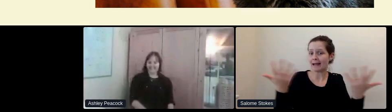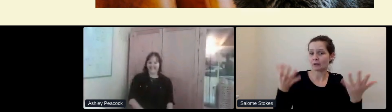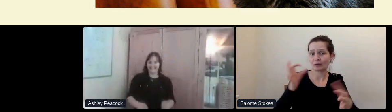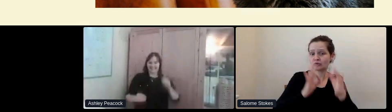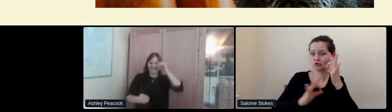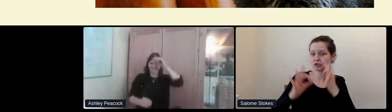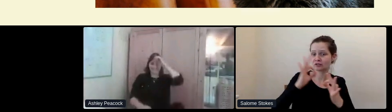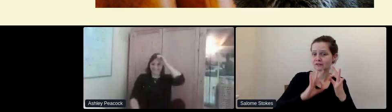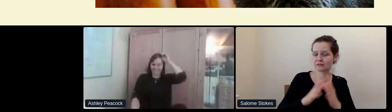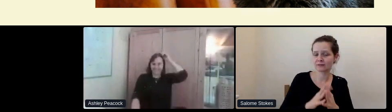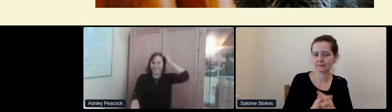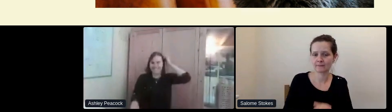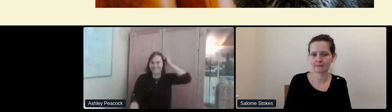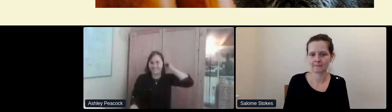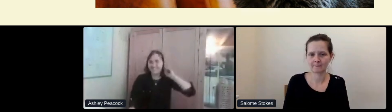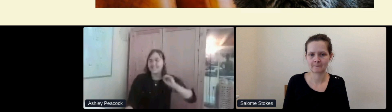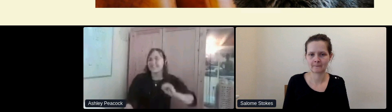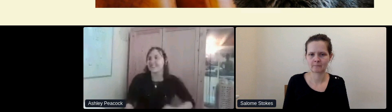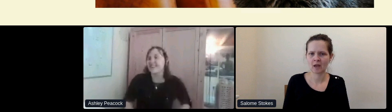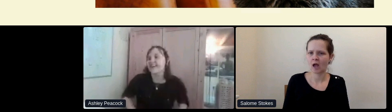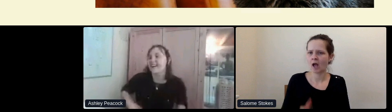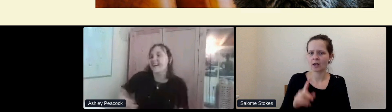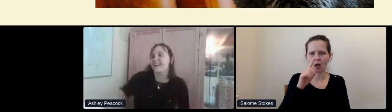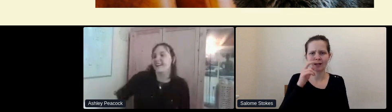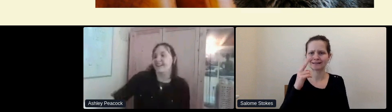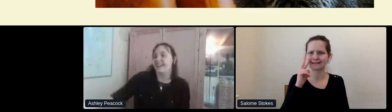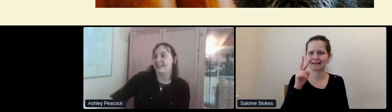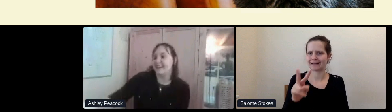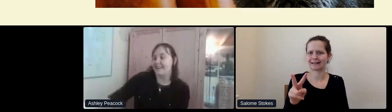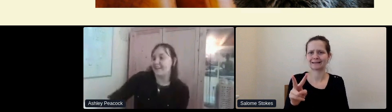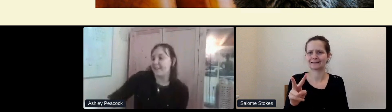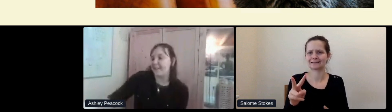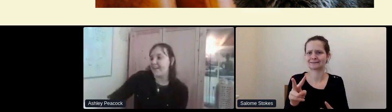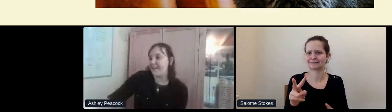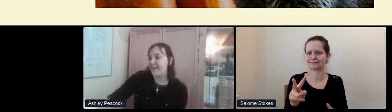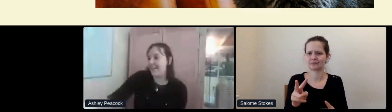So we have a couple of minutes for some questions!